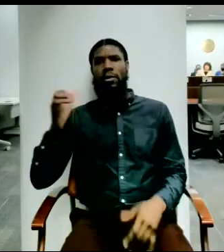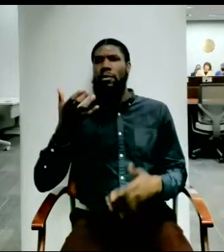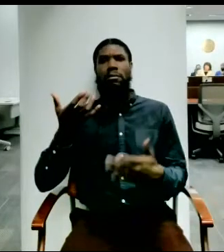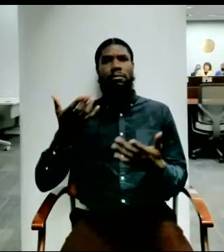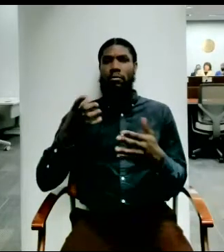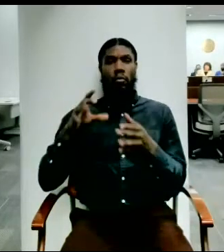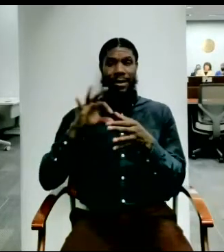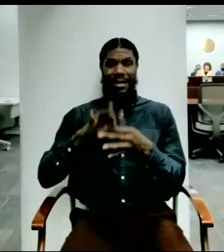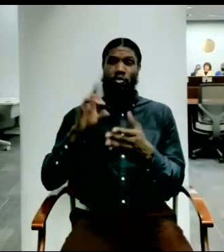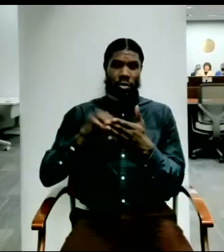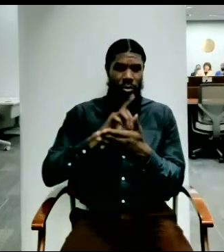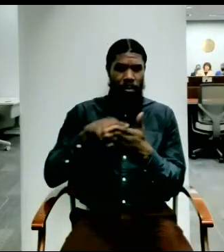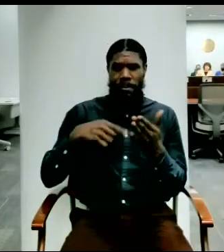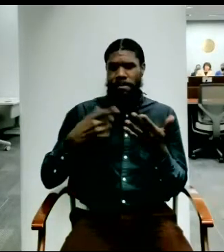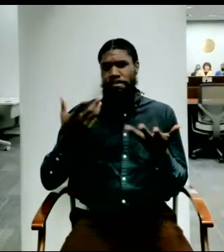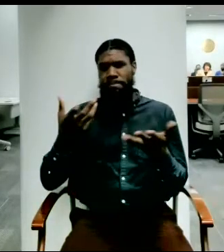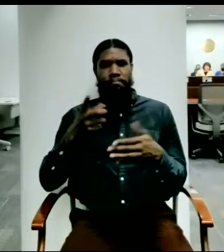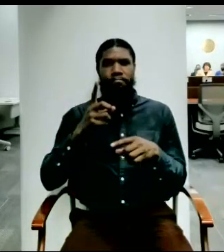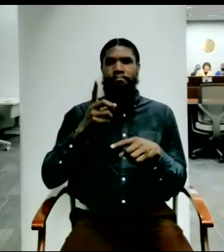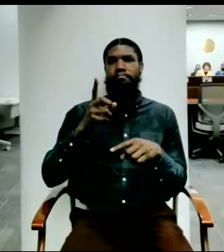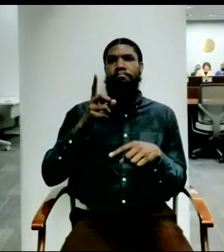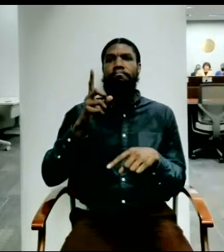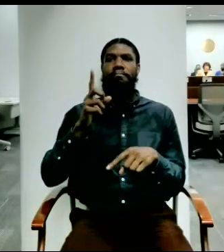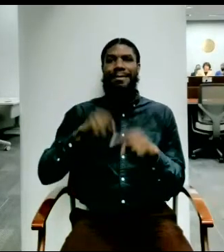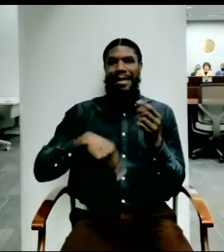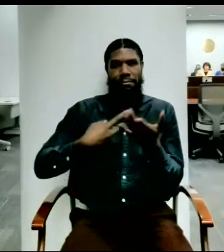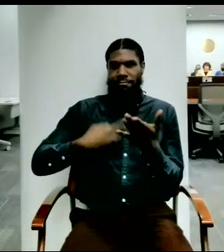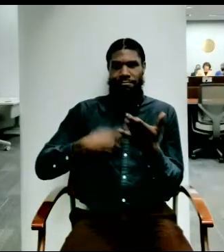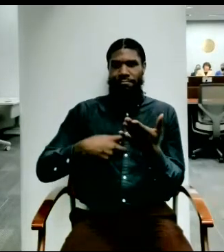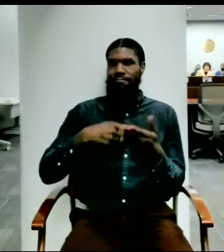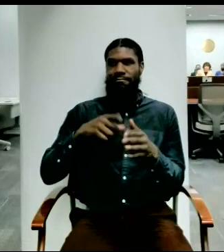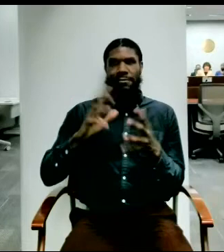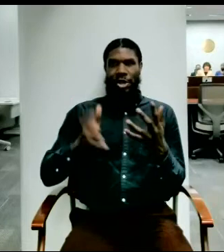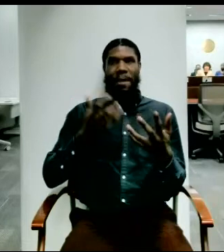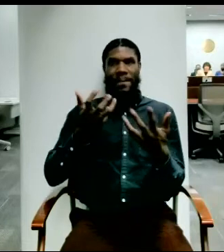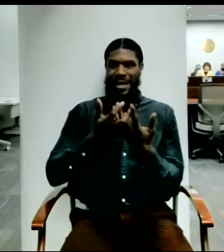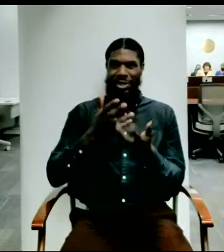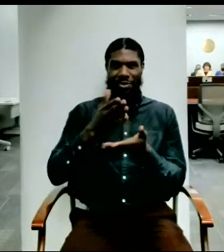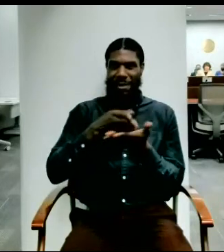But can't discuss the accommodation piece because it's already been vetted out.